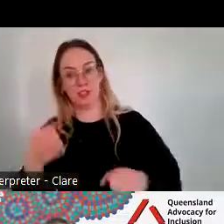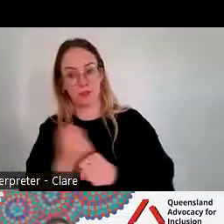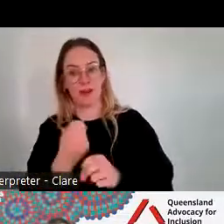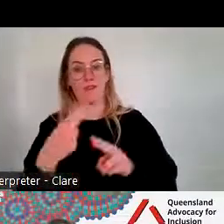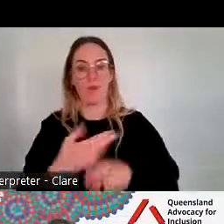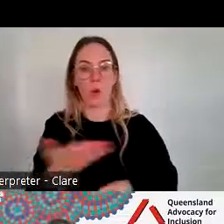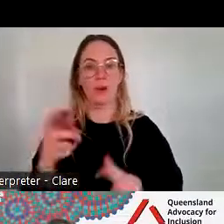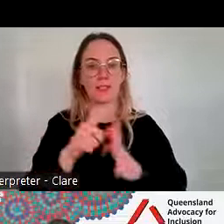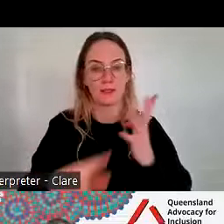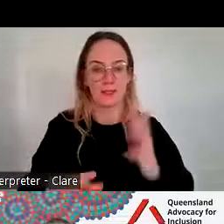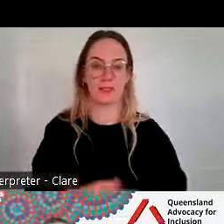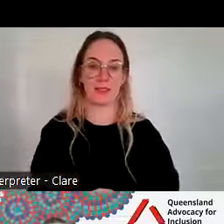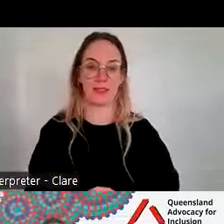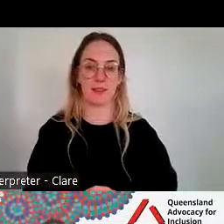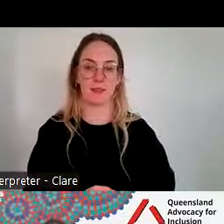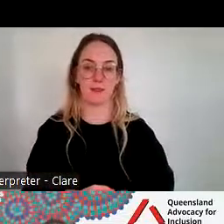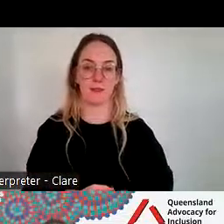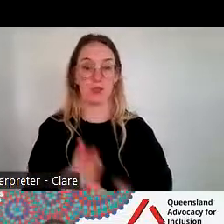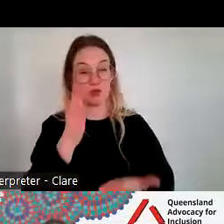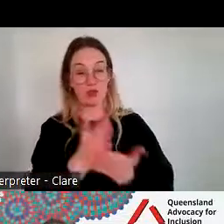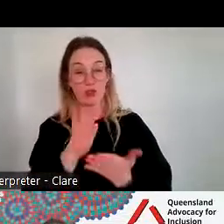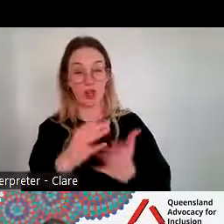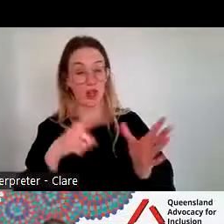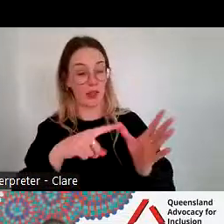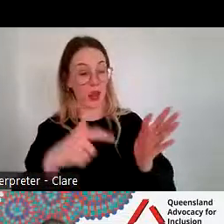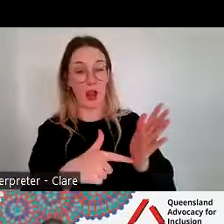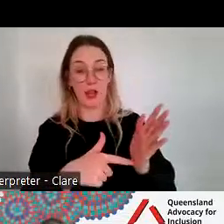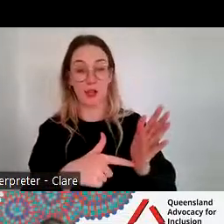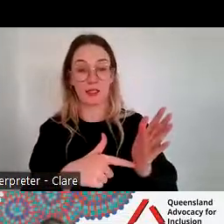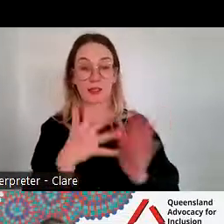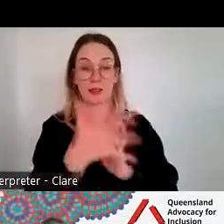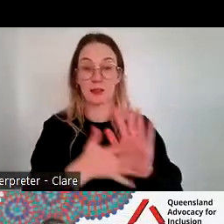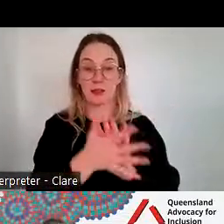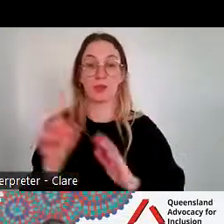Ultimately the Act provides for the appointment of a guardian and/or an administrator for adults